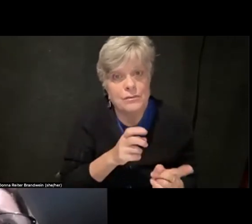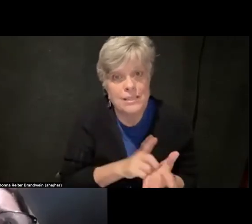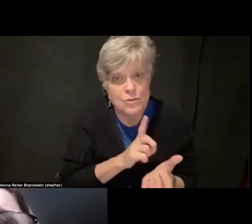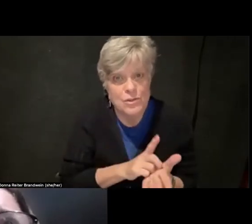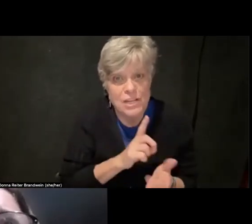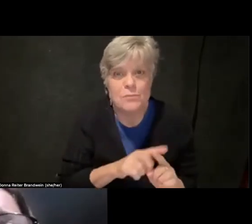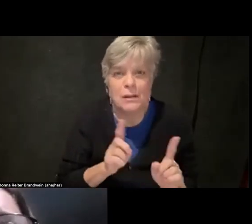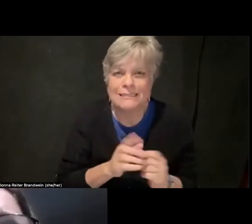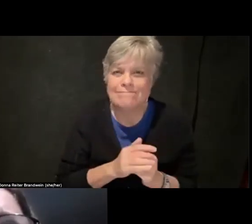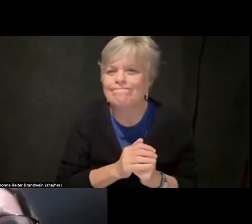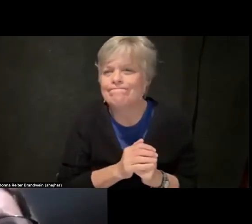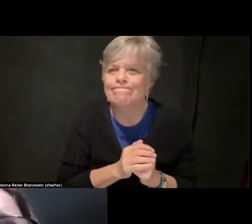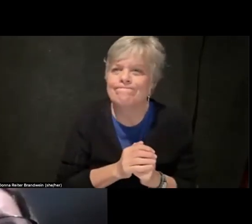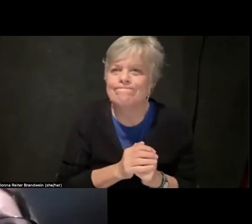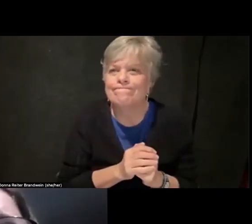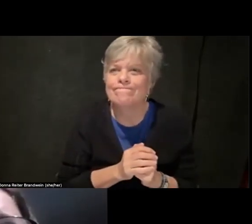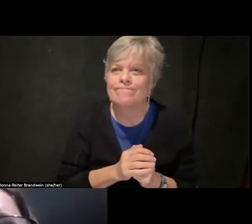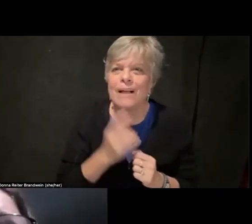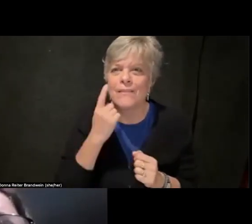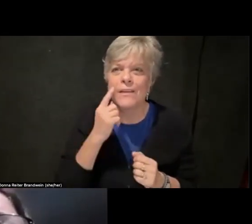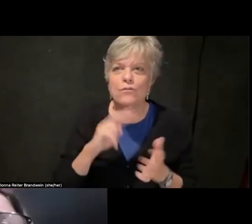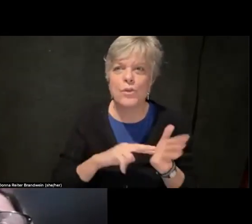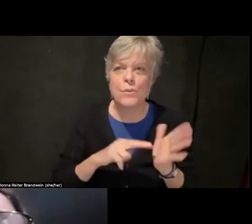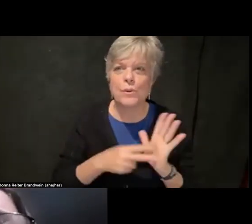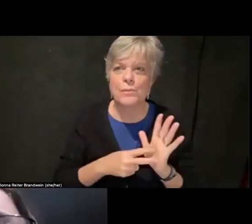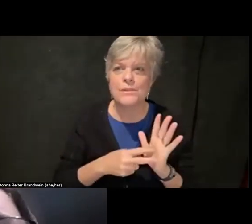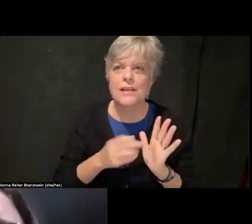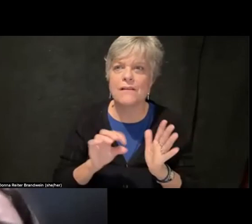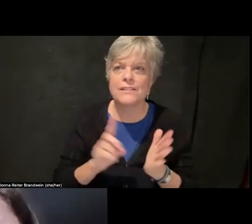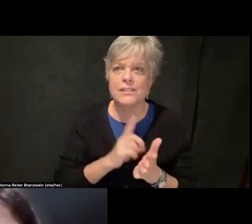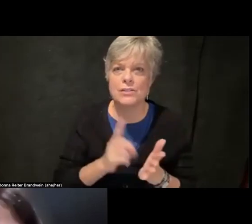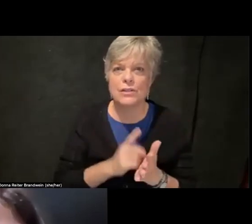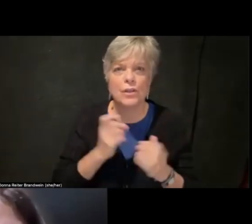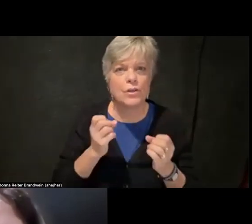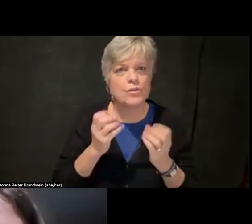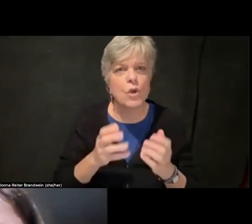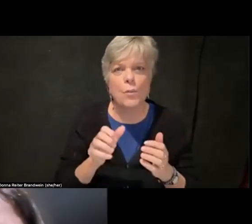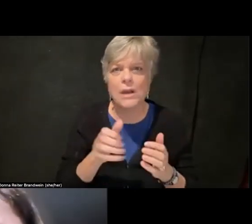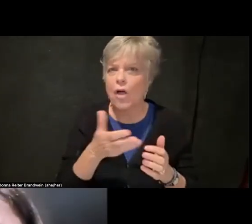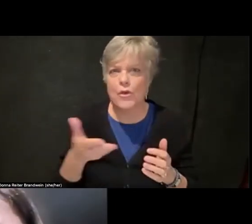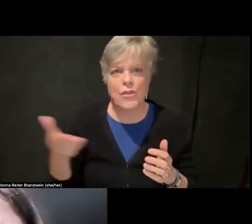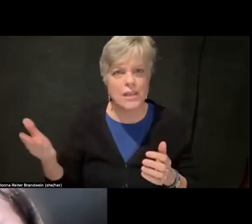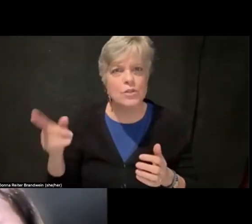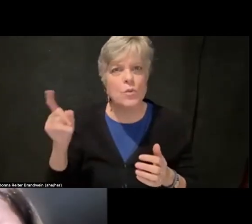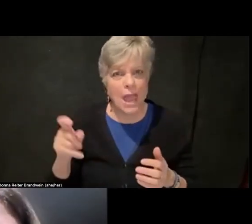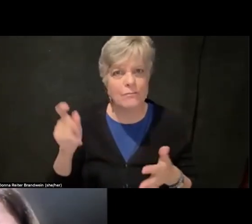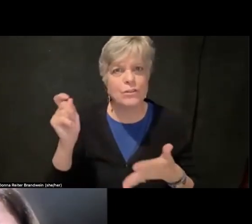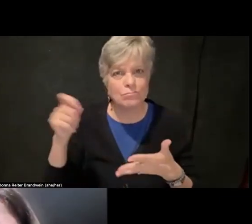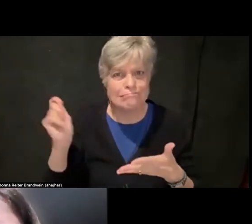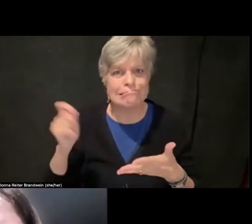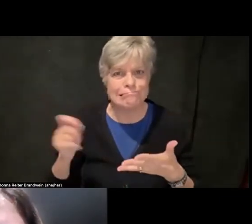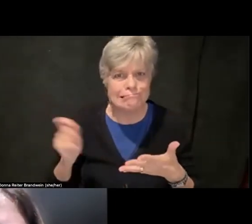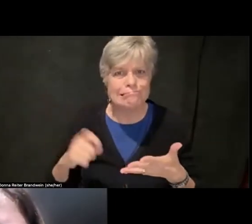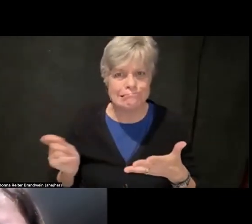But I think for the purposes of a dissertation, there's just so many other things that you have to get done